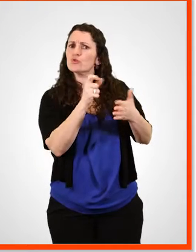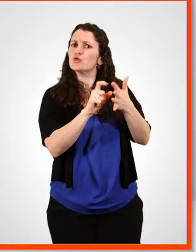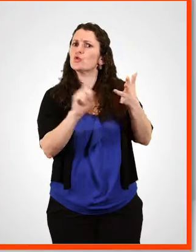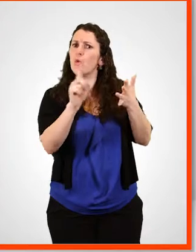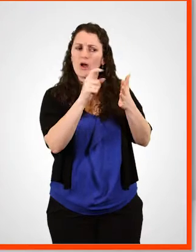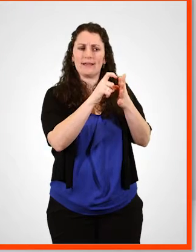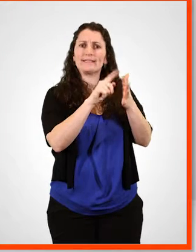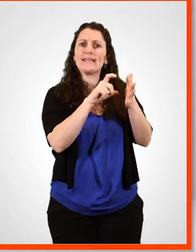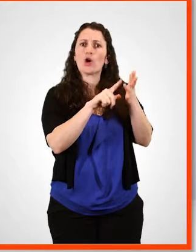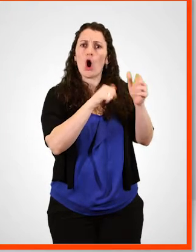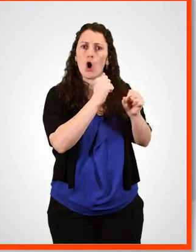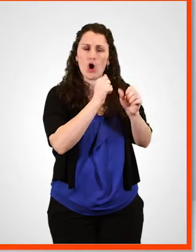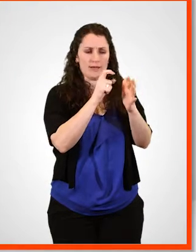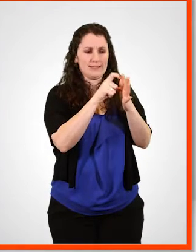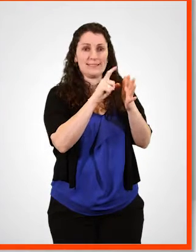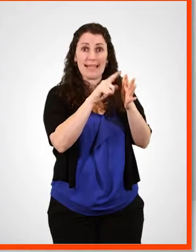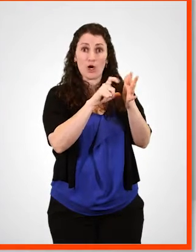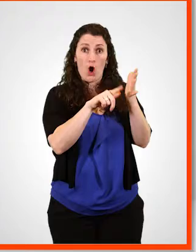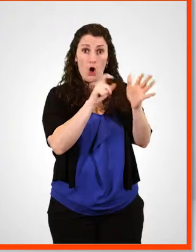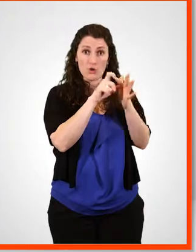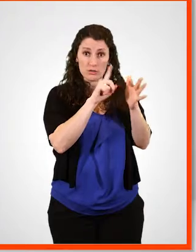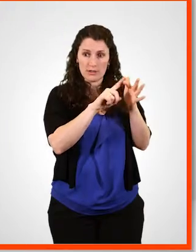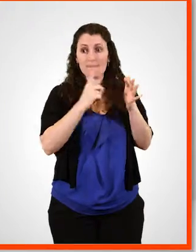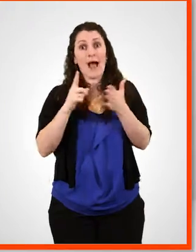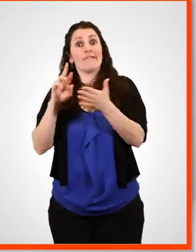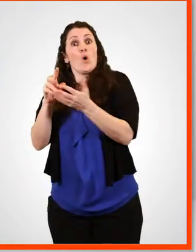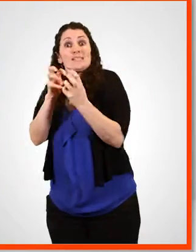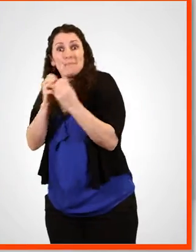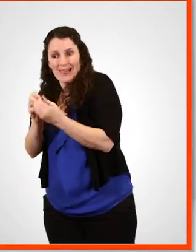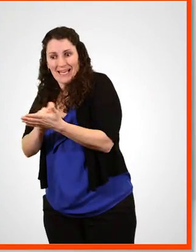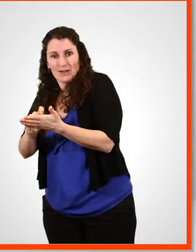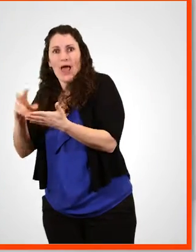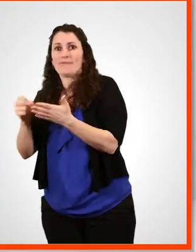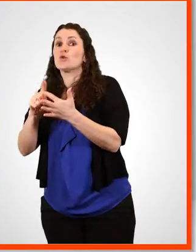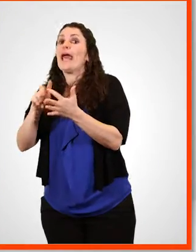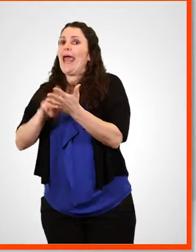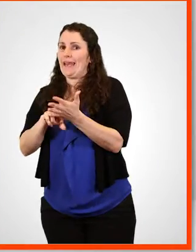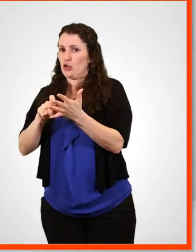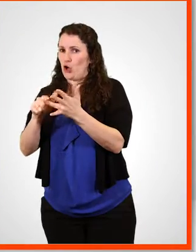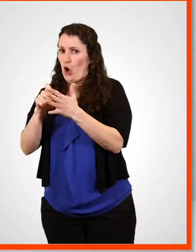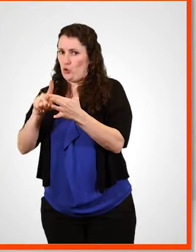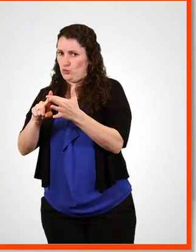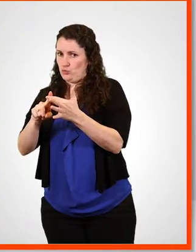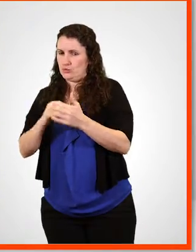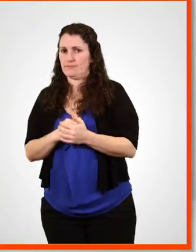The interesting thing about the alphabetic principle, it's that systematic relationship within a particular language.